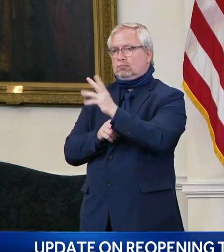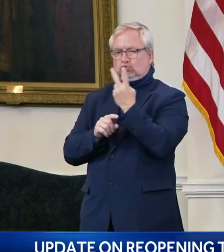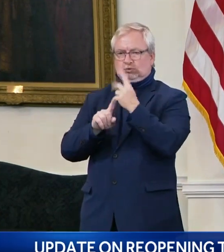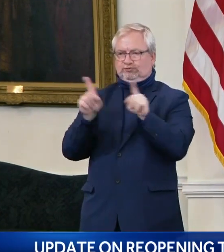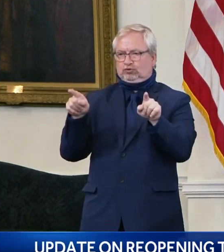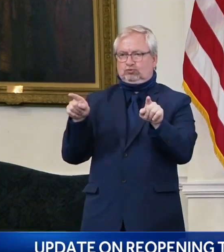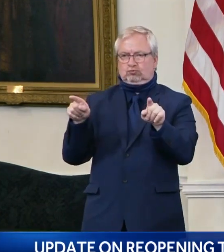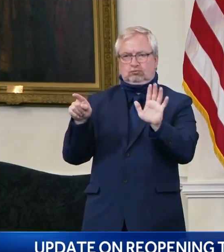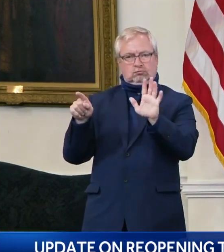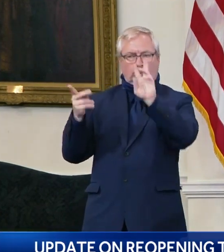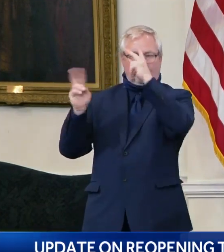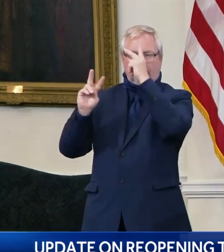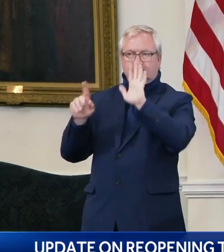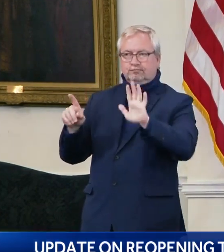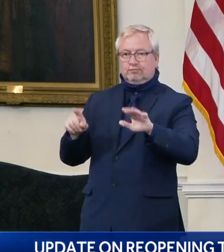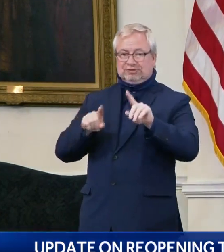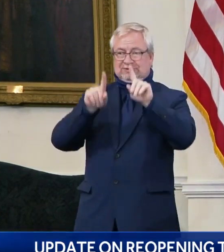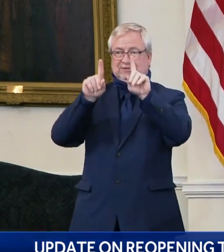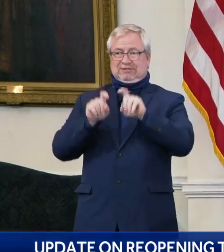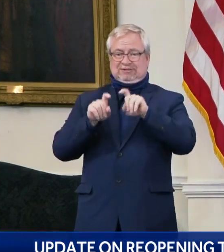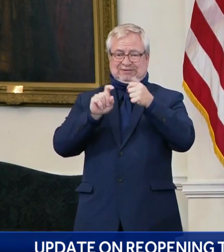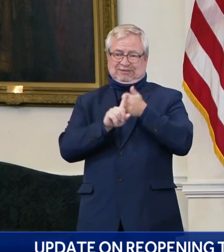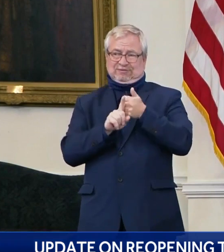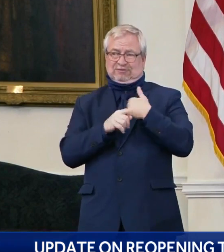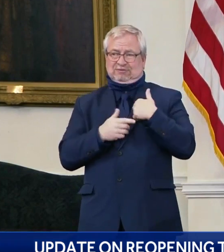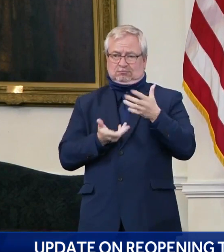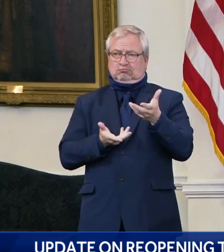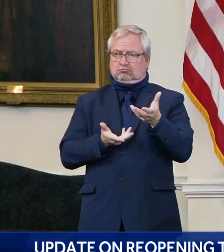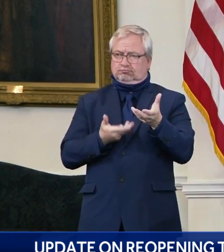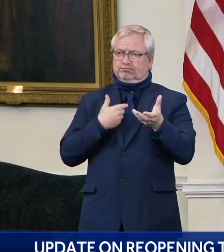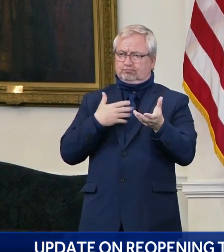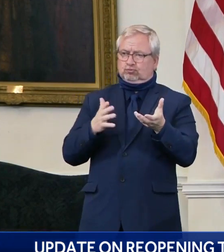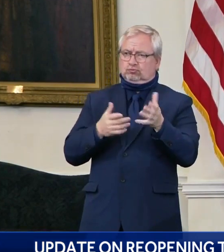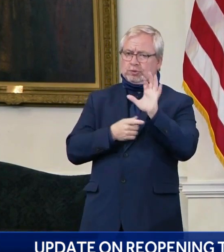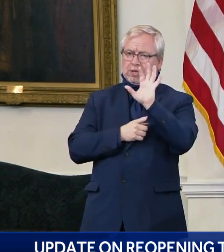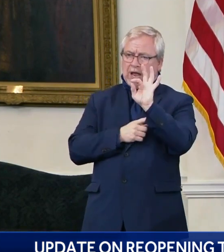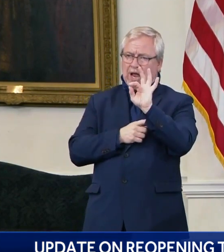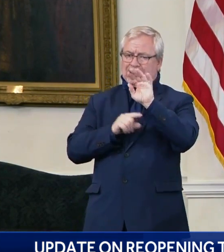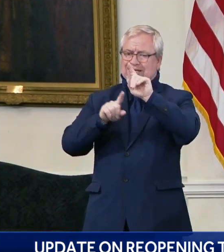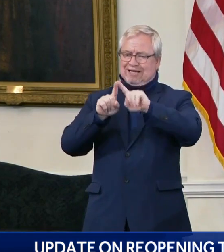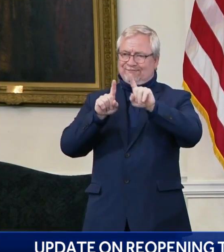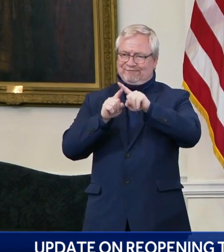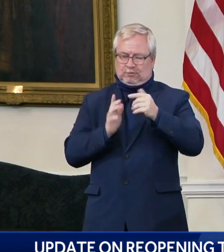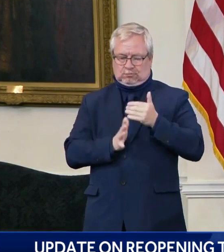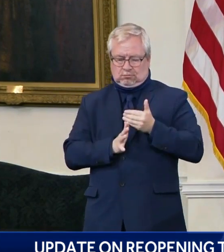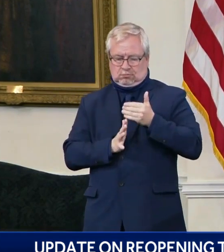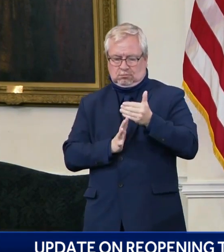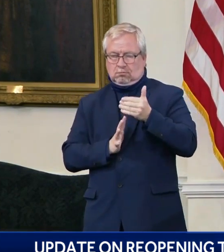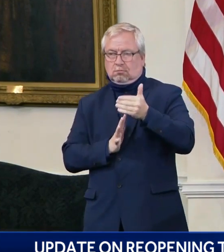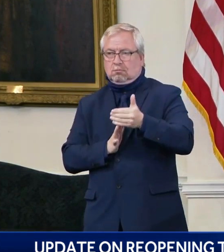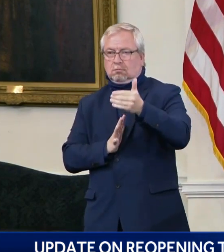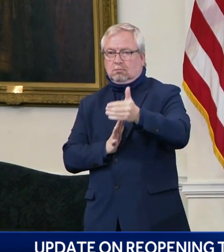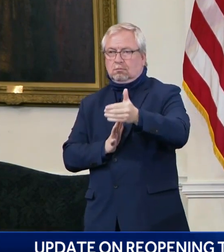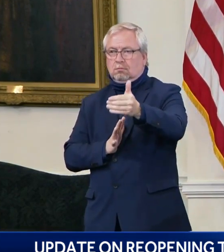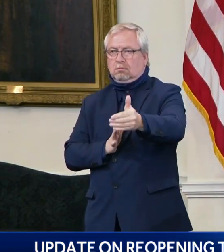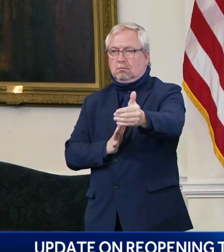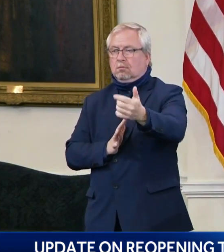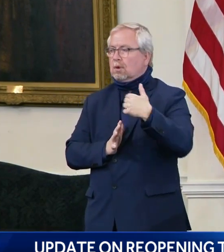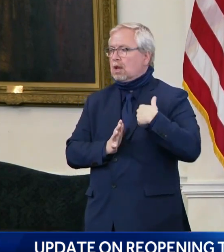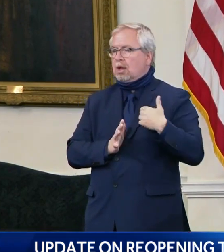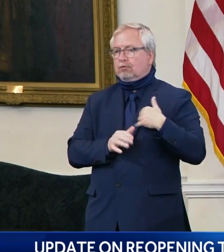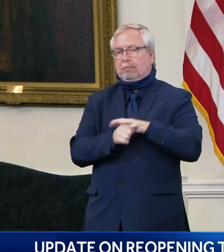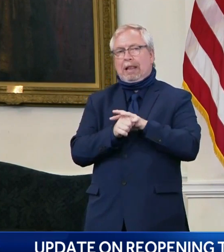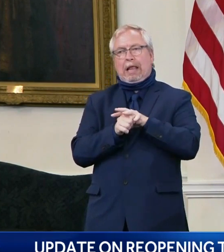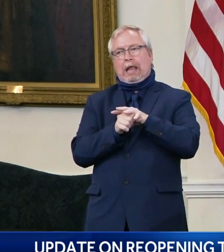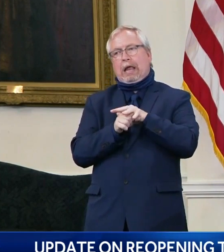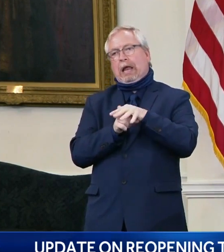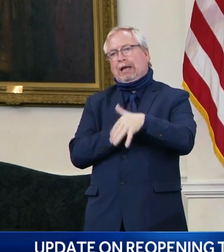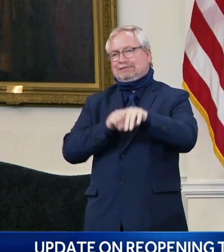SO A LOT OF PEOPLE ARE CONFUSED ABOUT THIS, BUT THE YOU KNOW MULTIPLE THERE’S NINE DIFFERENT COMPONENTS THAT GO INTO THIS TESTING THE THING.